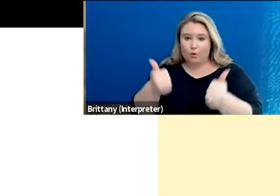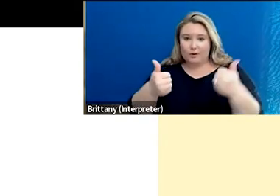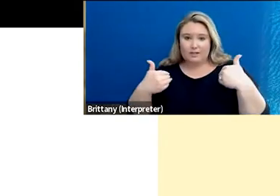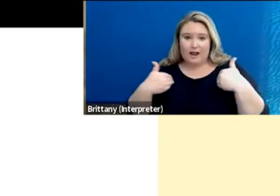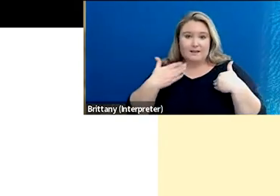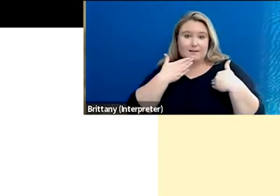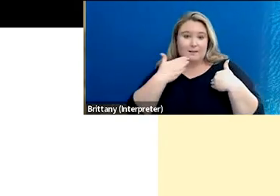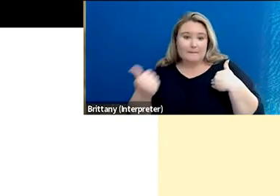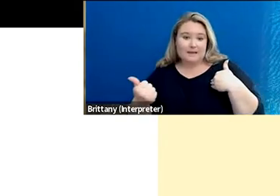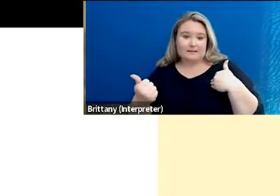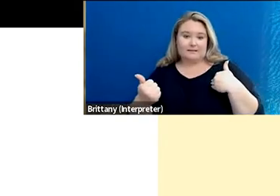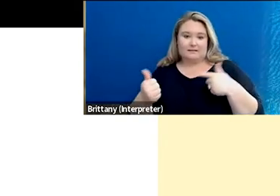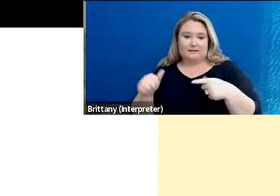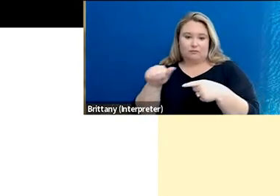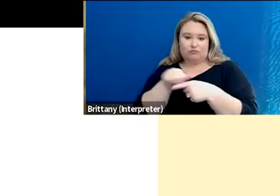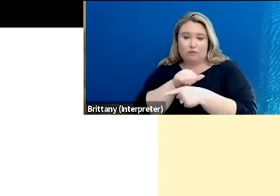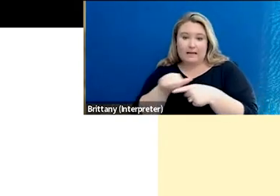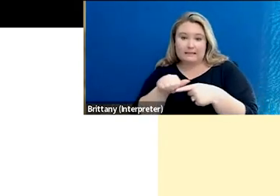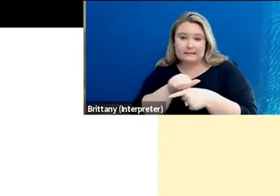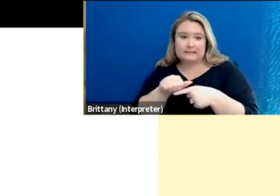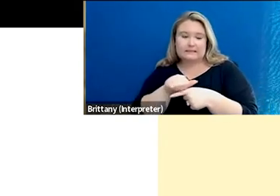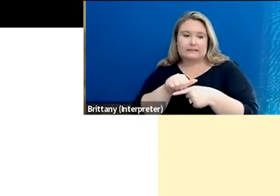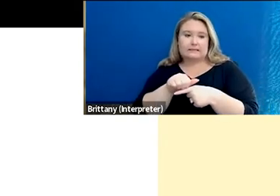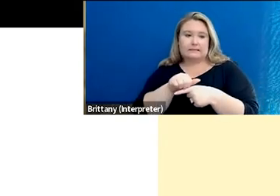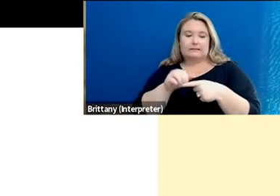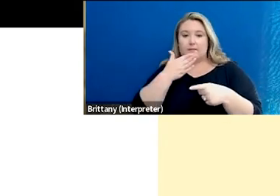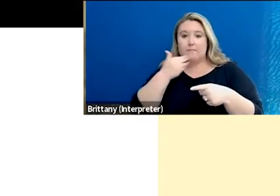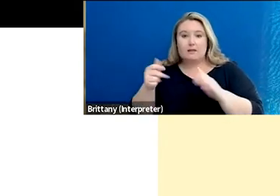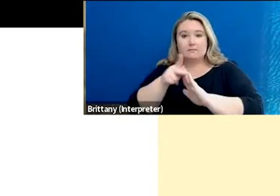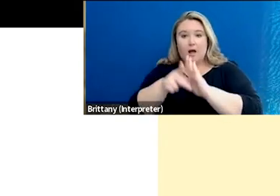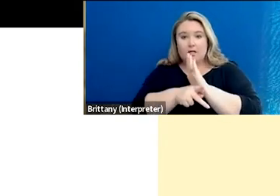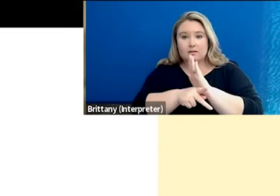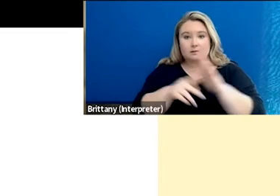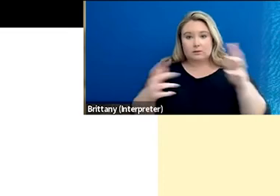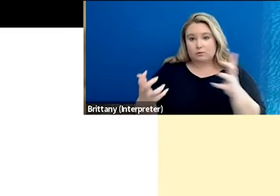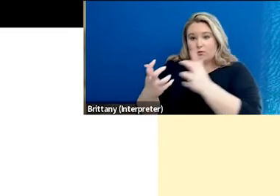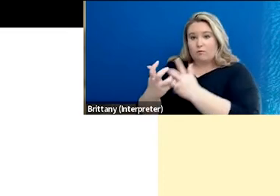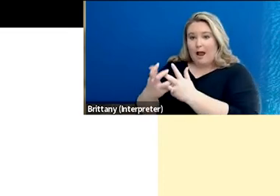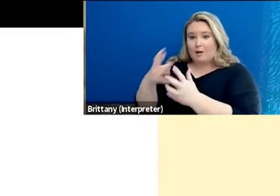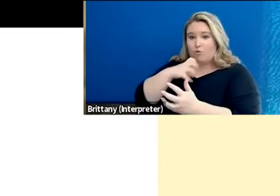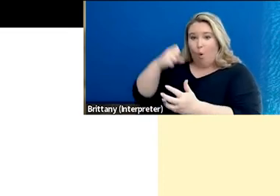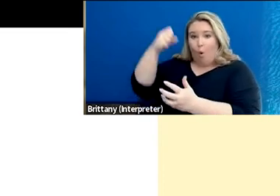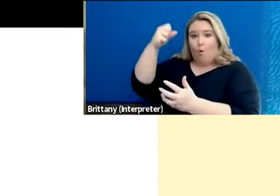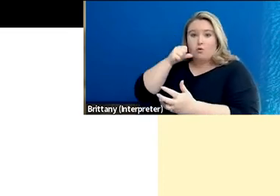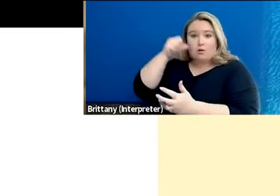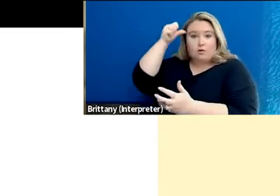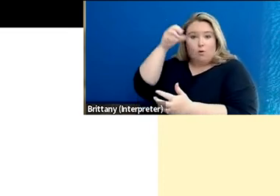in accommodating housing issues for older adults and those who have ability issues.